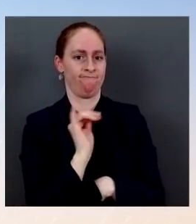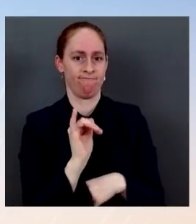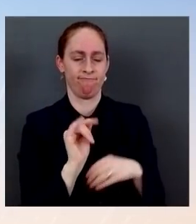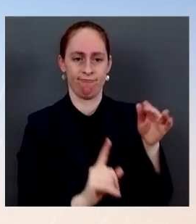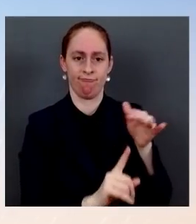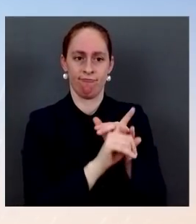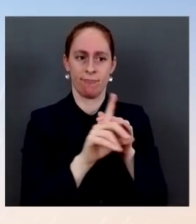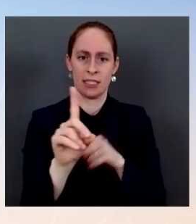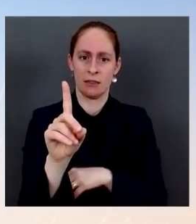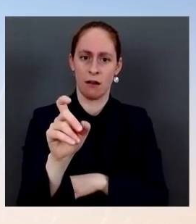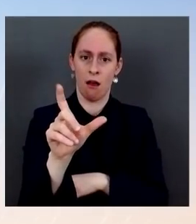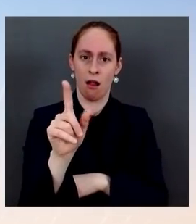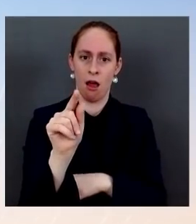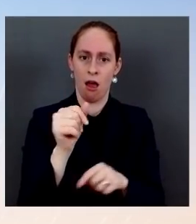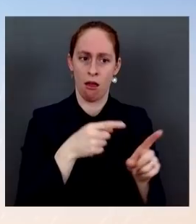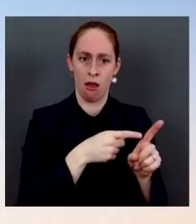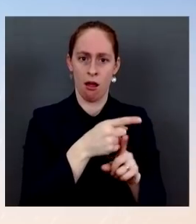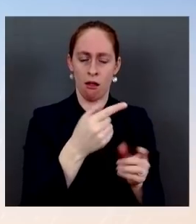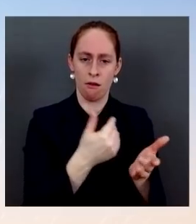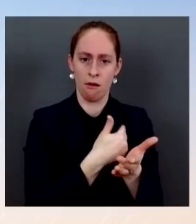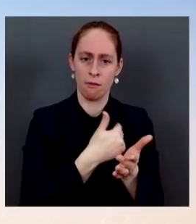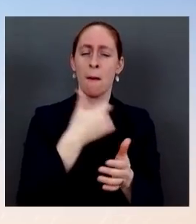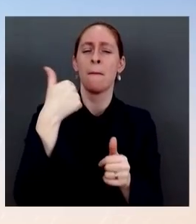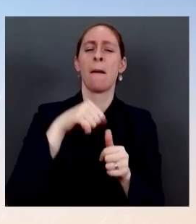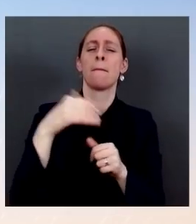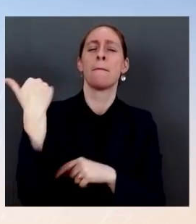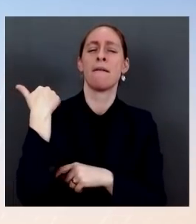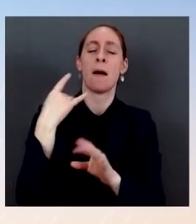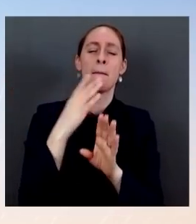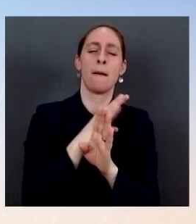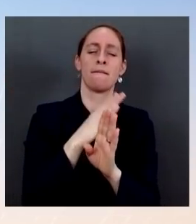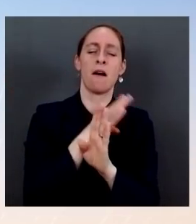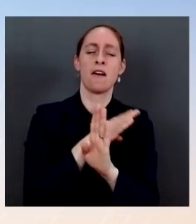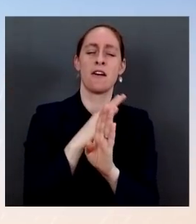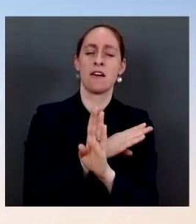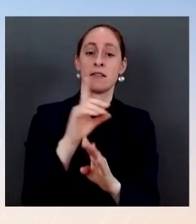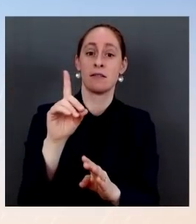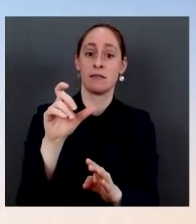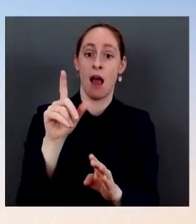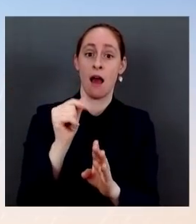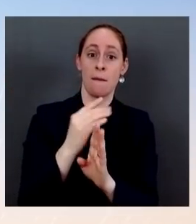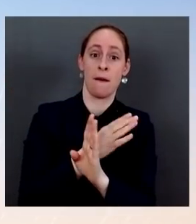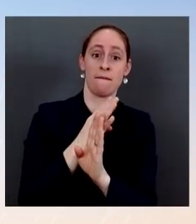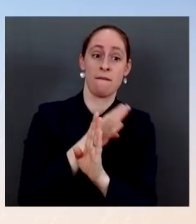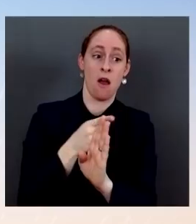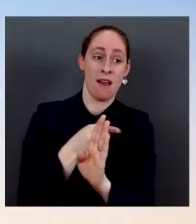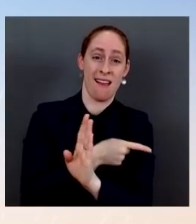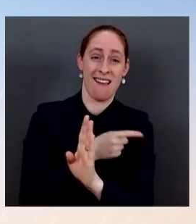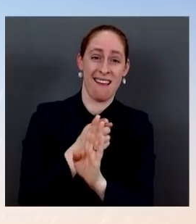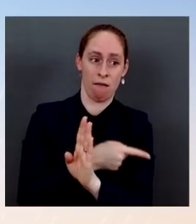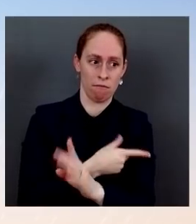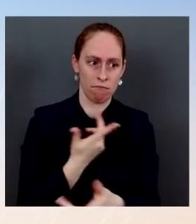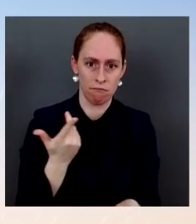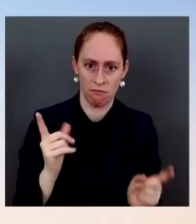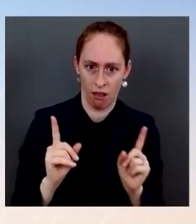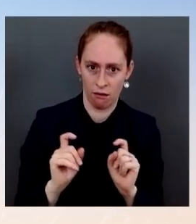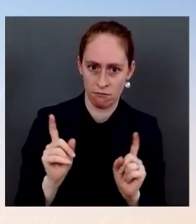actually, a lot of these testing companies -- there were so little demand, they were laying people off around the country and around the world because there was not demand.